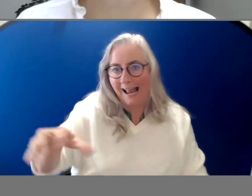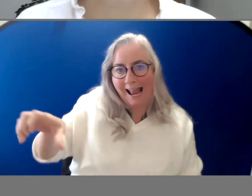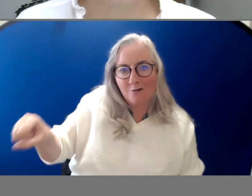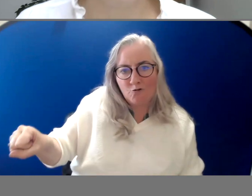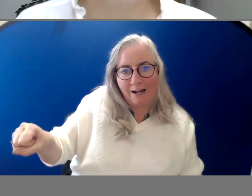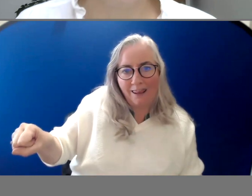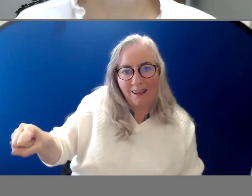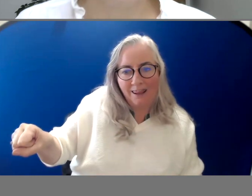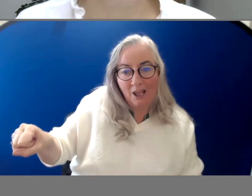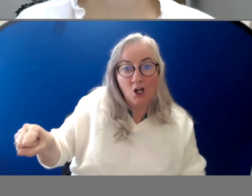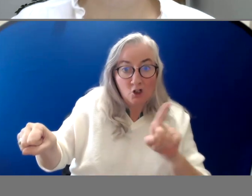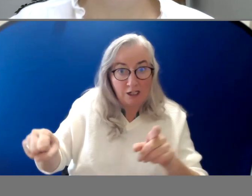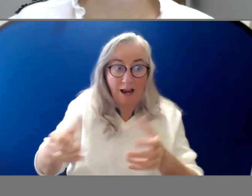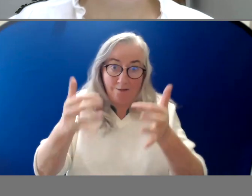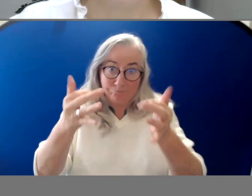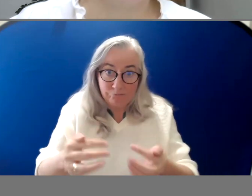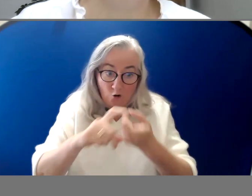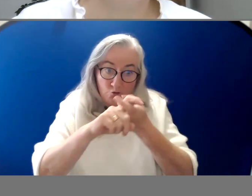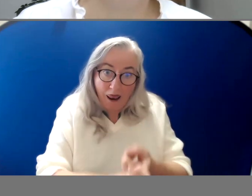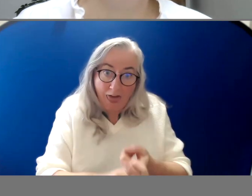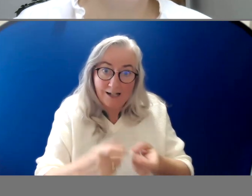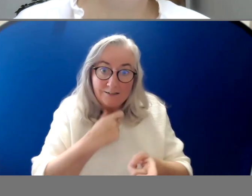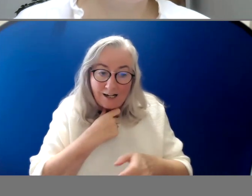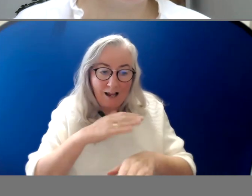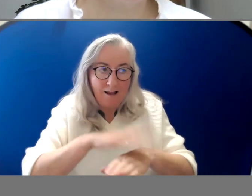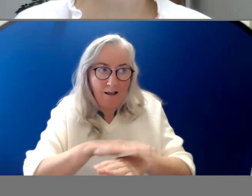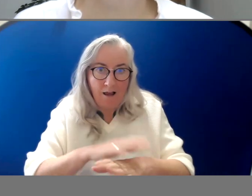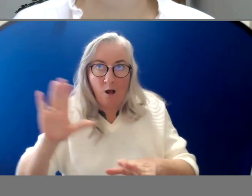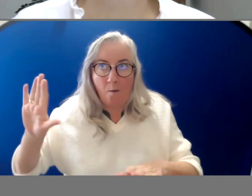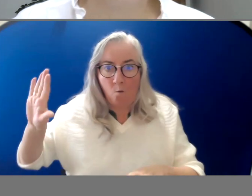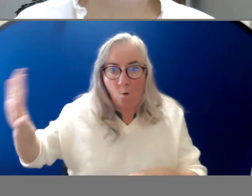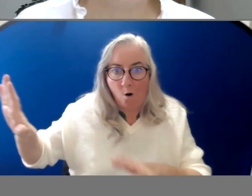very very reliant on the dog and just putting her hand against a wall for balance and then she